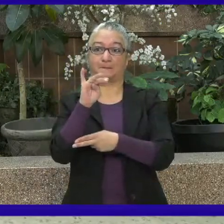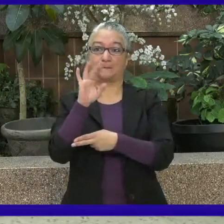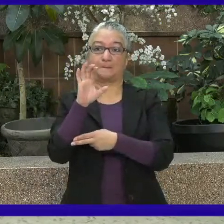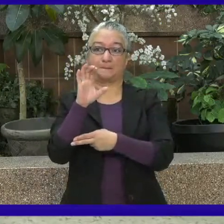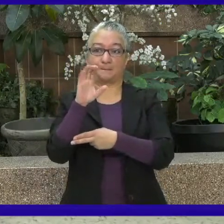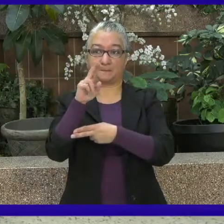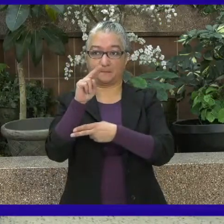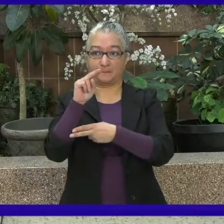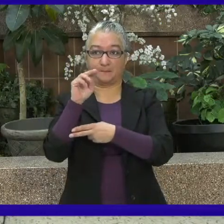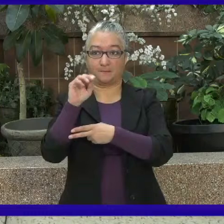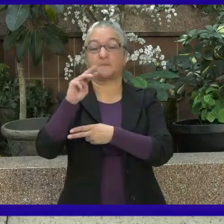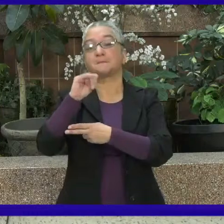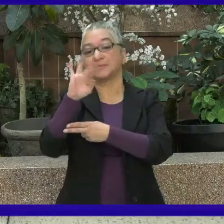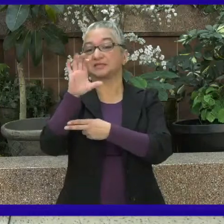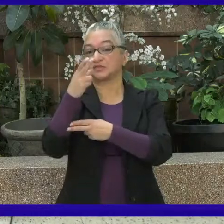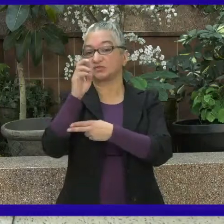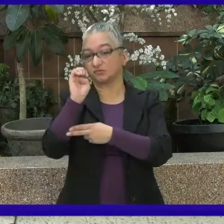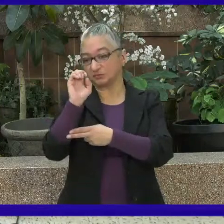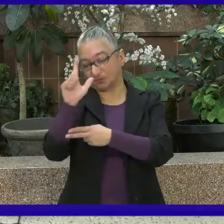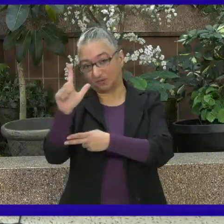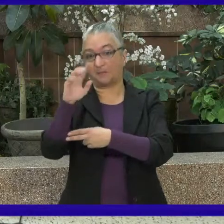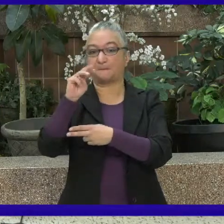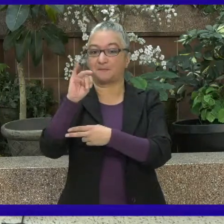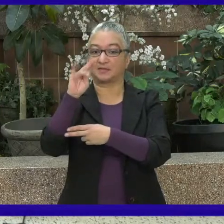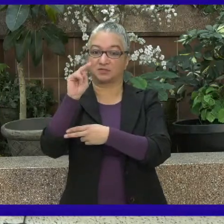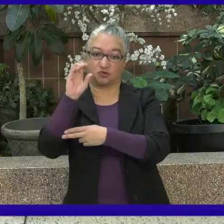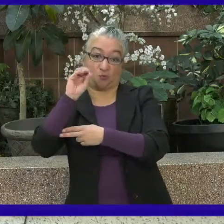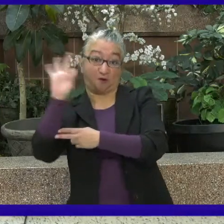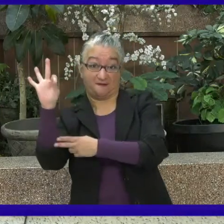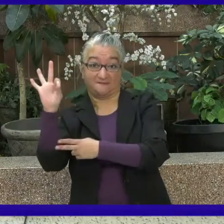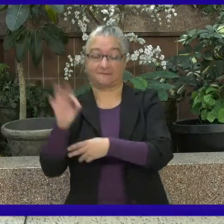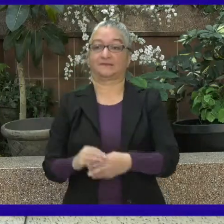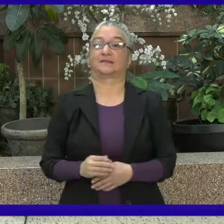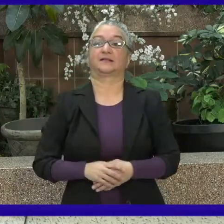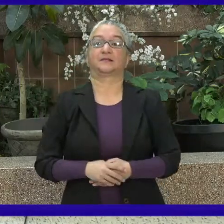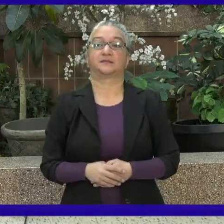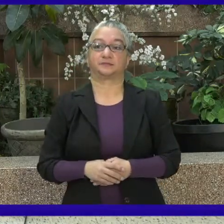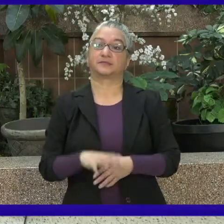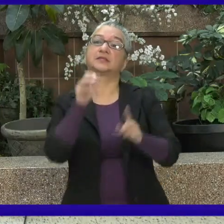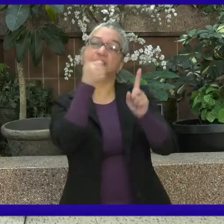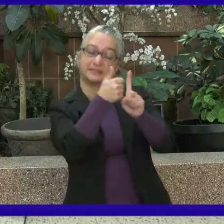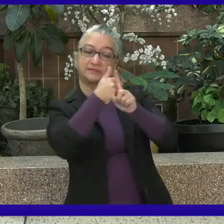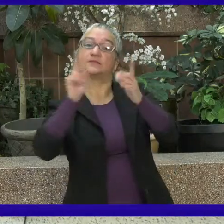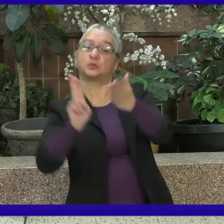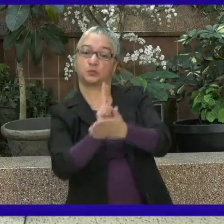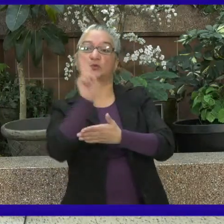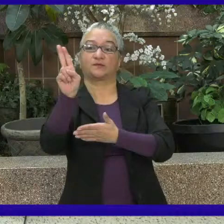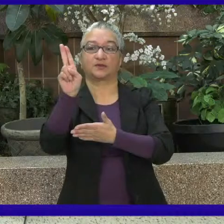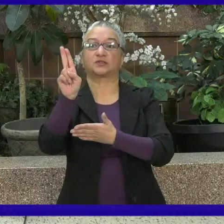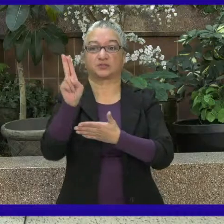campaign to begin here and allowing us to return a year later the partnership between the province